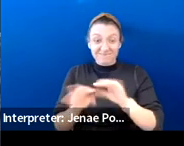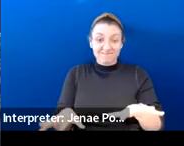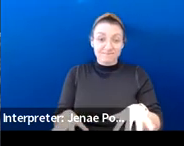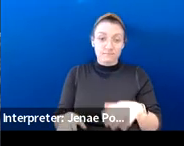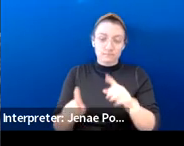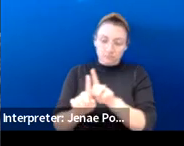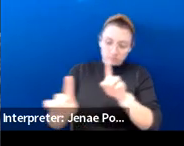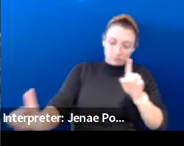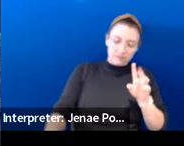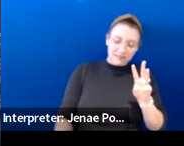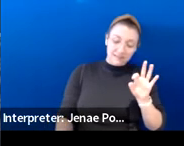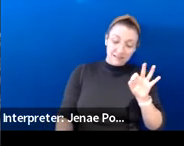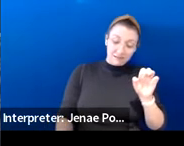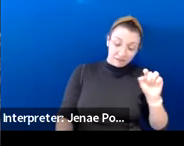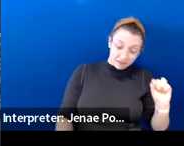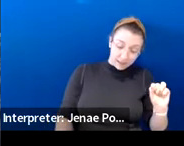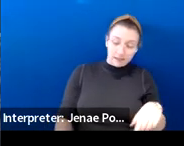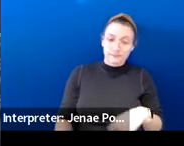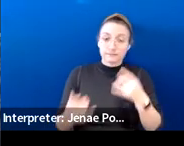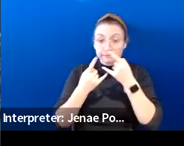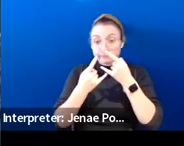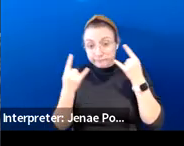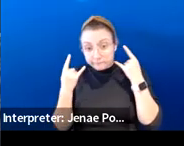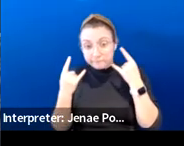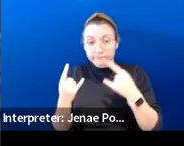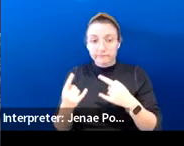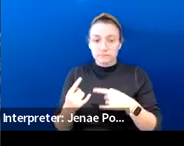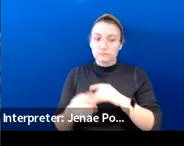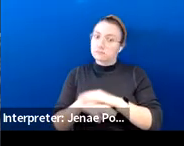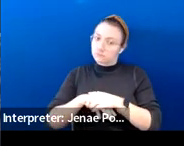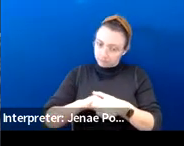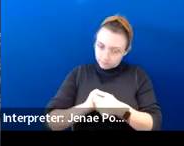People are constantly washing their hands and most importantly, try not to stress